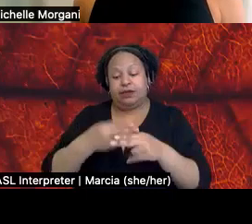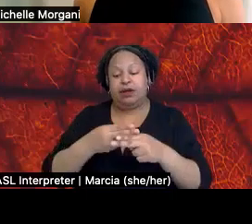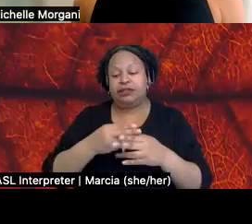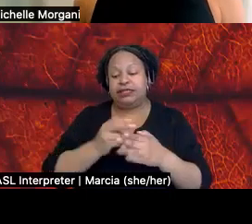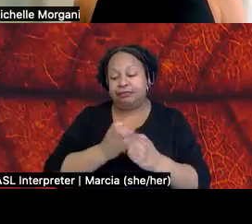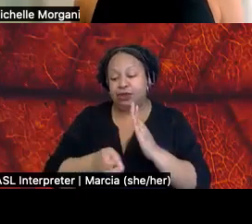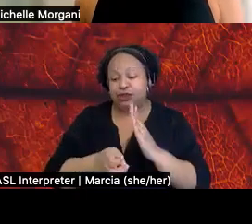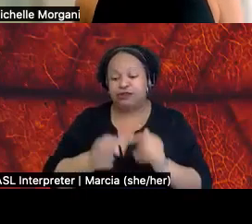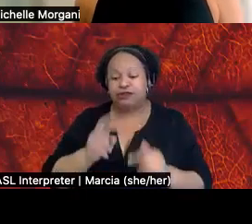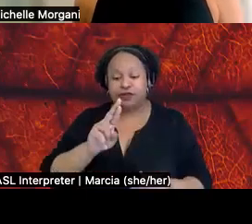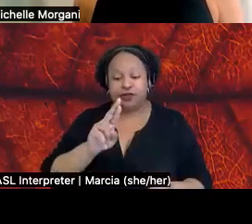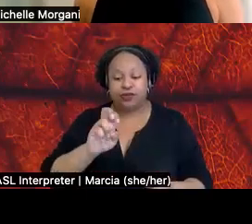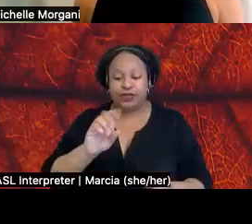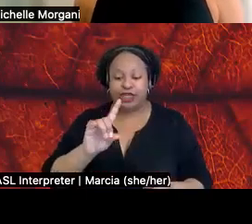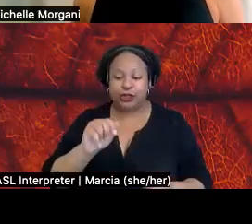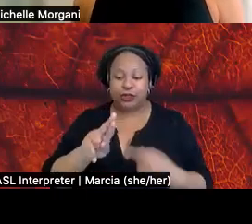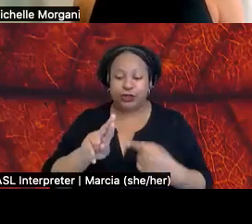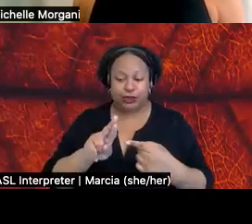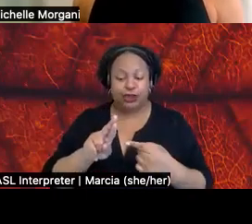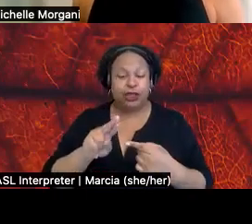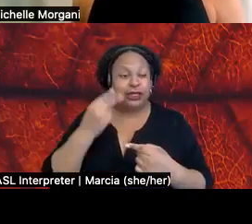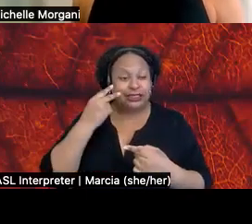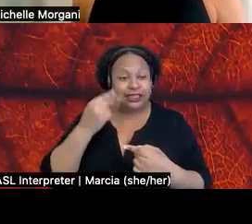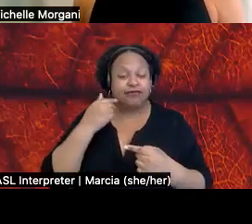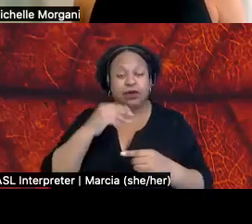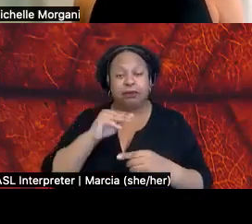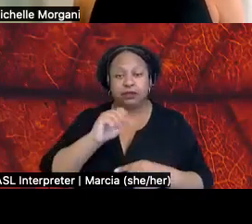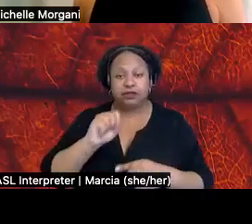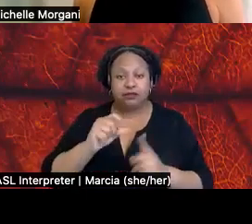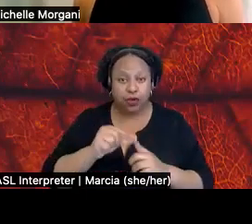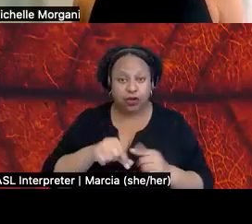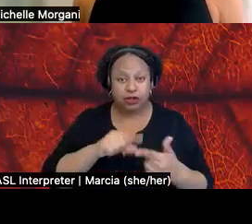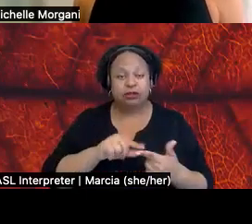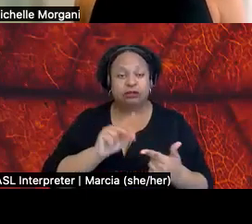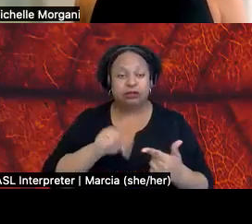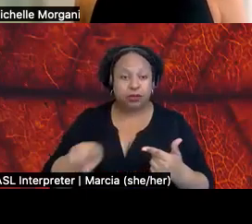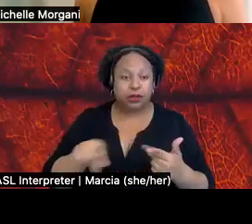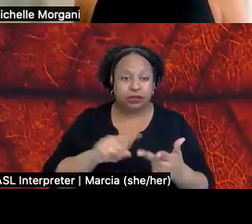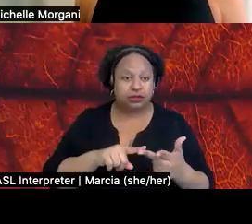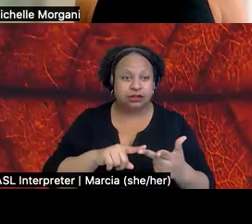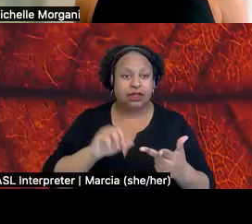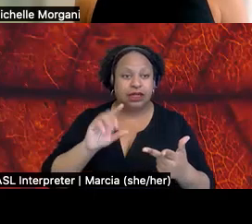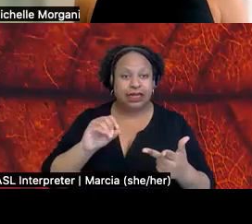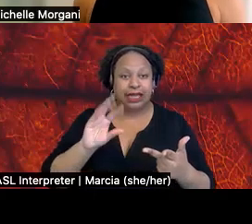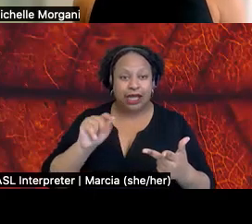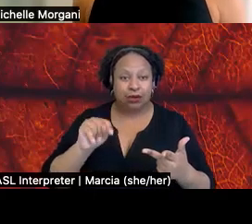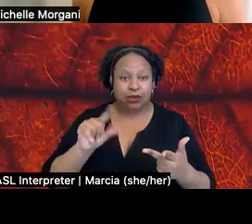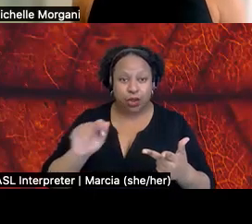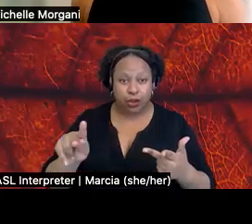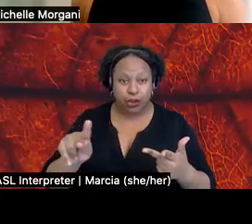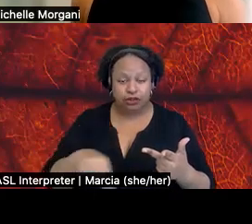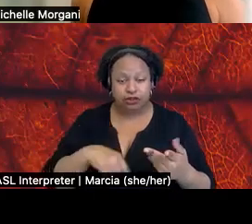shows up in Microsoft Word, Microsoft Powerpoint, Microsoft Outlook as well as Microsoft OneNote.